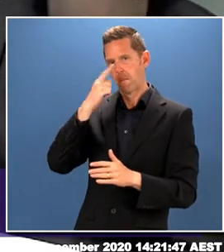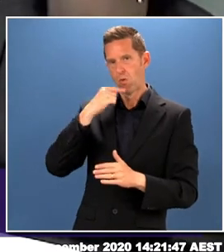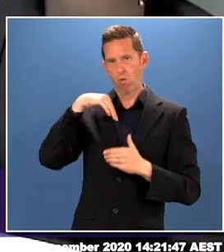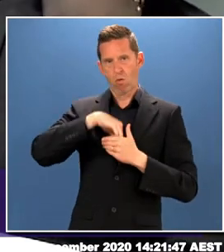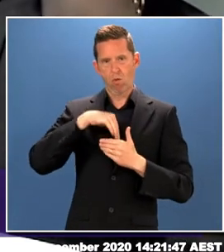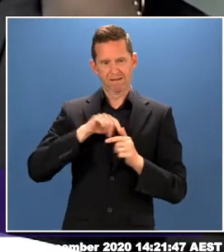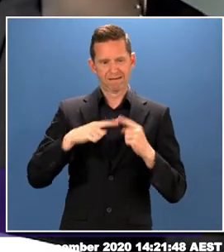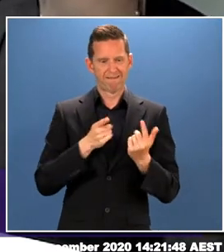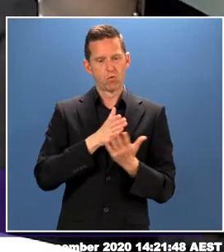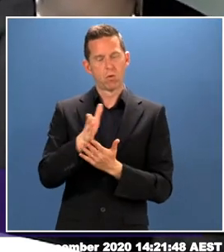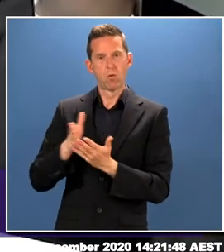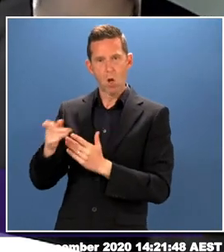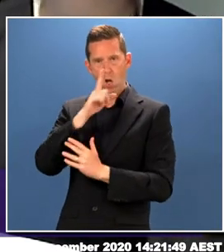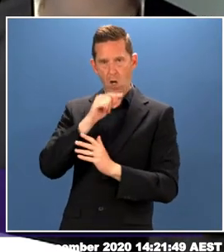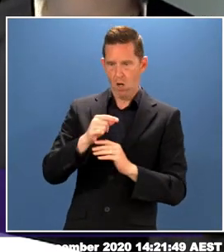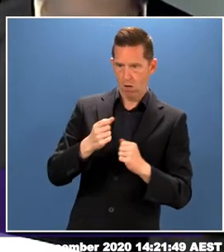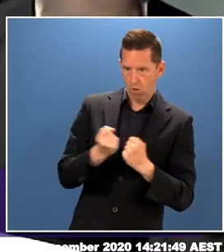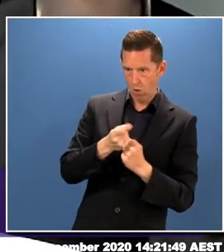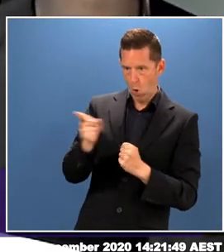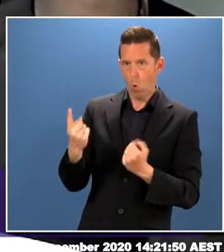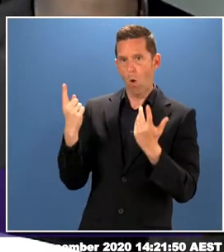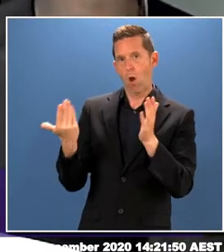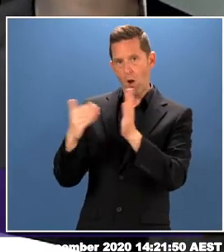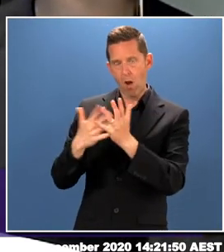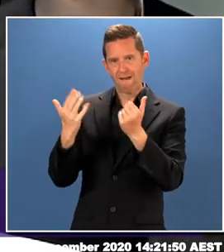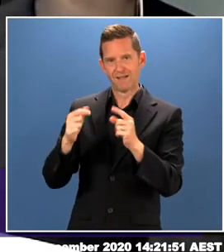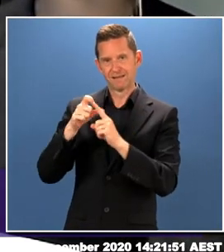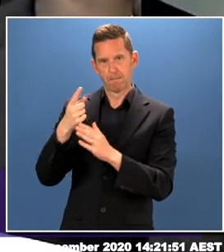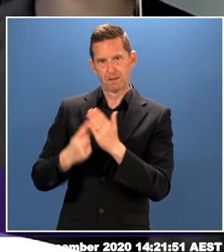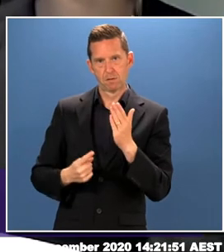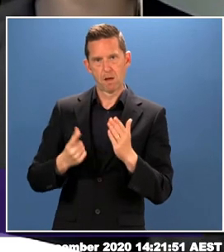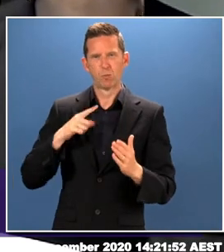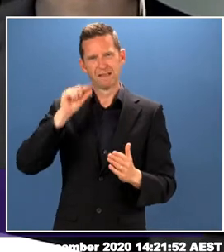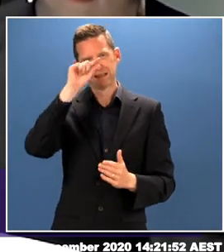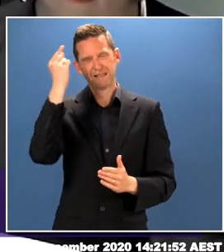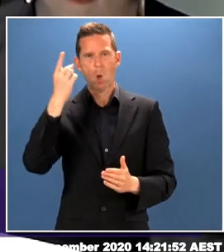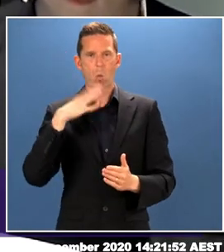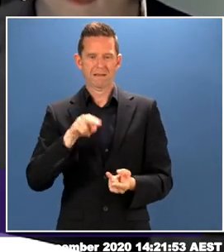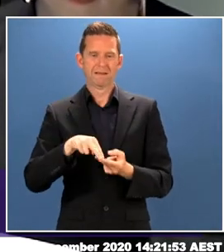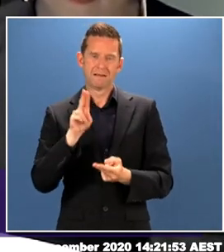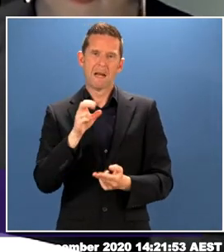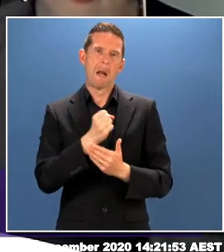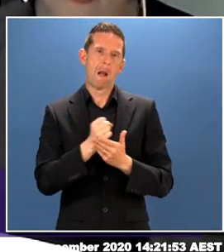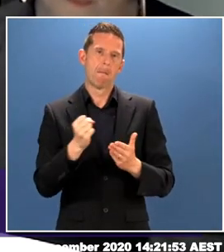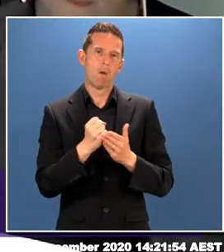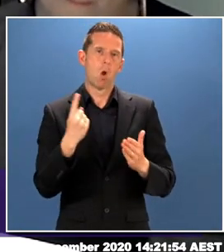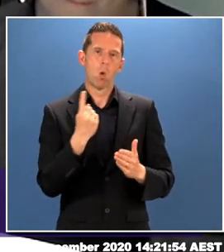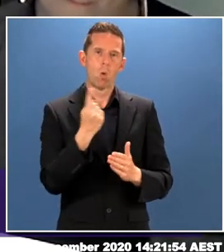So the outcome really from that project was to increase economic participation for LGBTI people with disability.